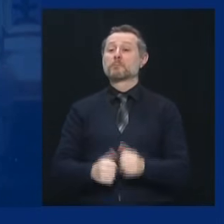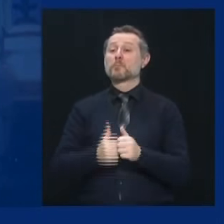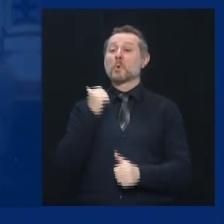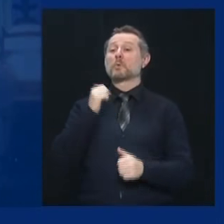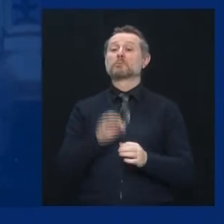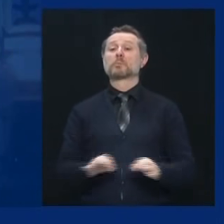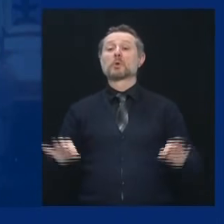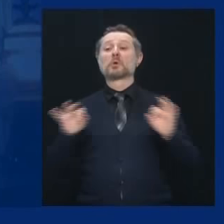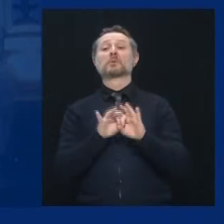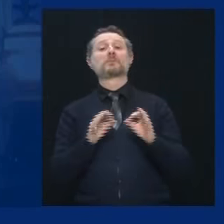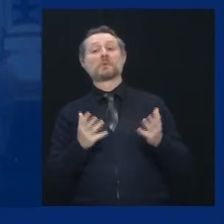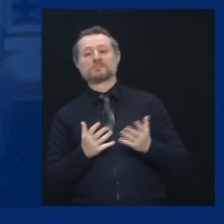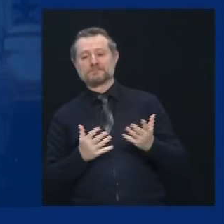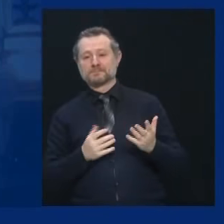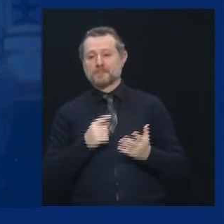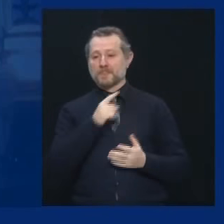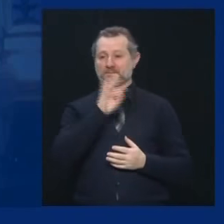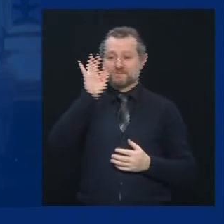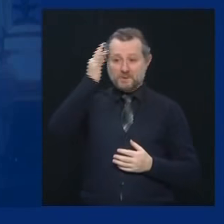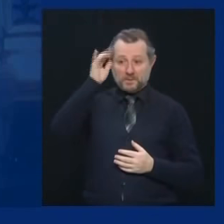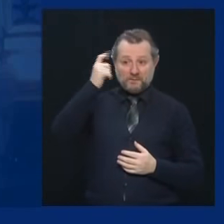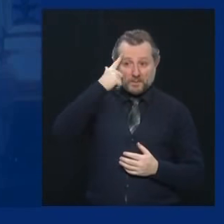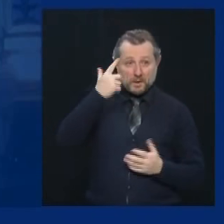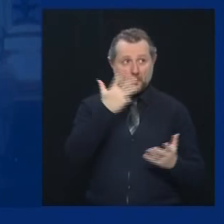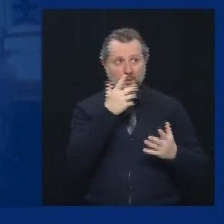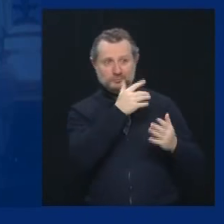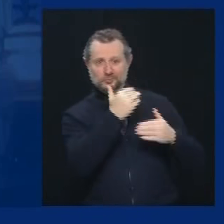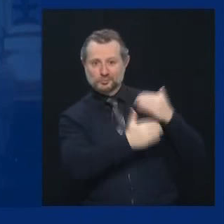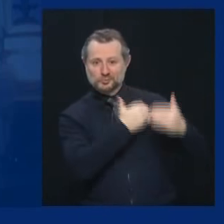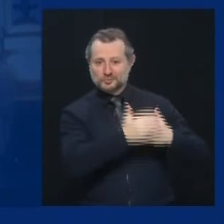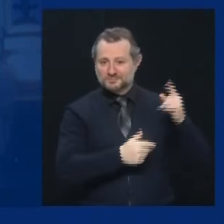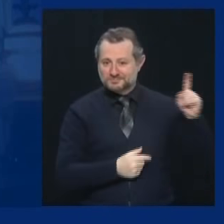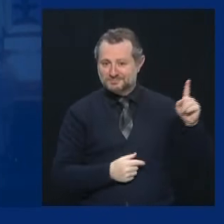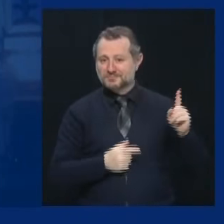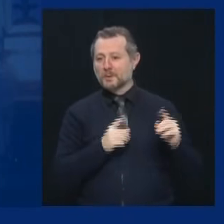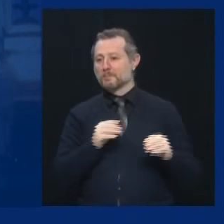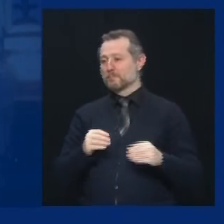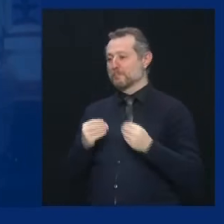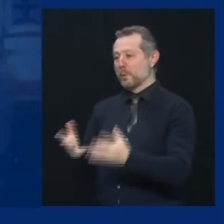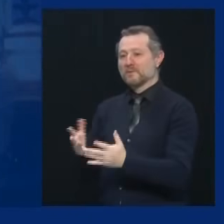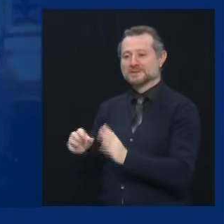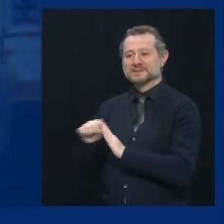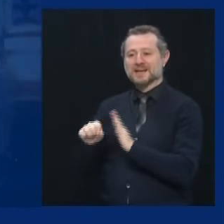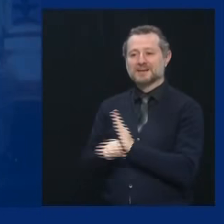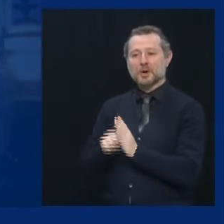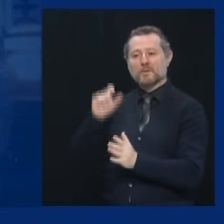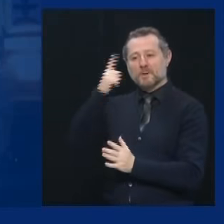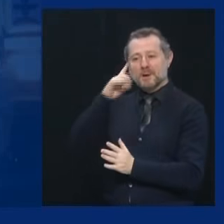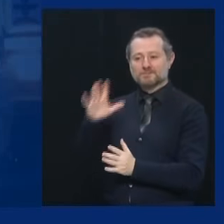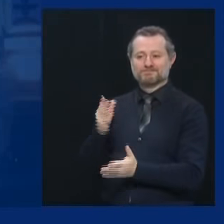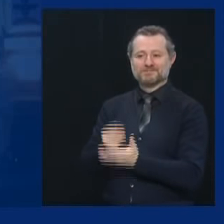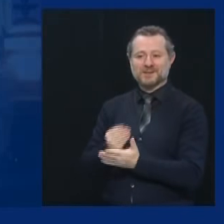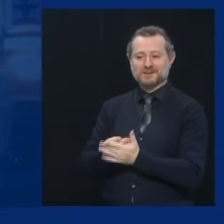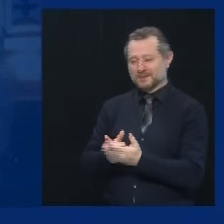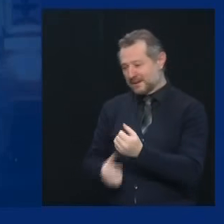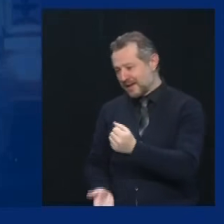THEY MAY CHANGE THEIR MINDS AND SOME MAY NOT HAVE BEEN READY YET.